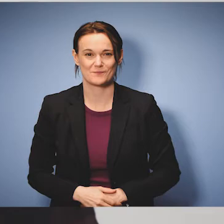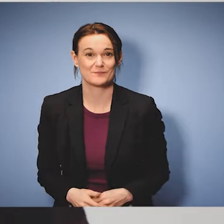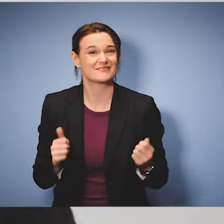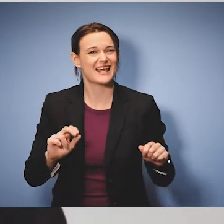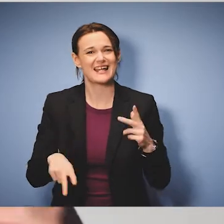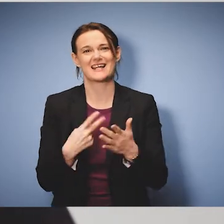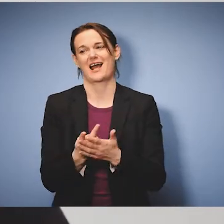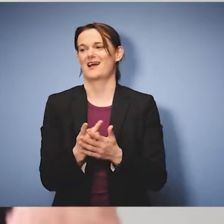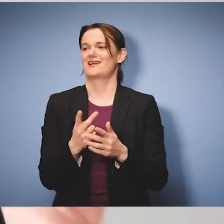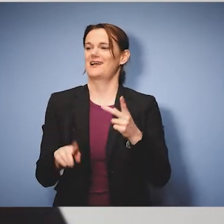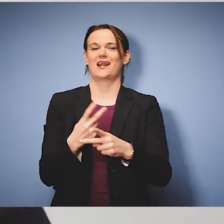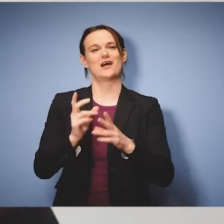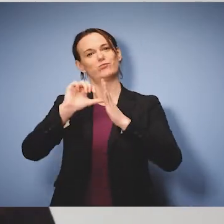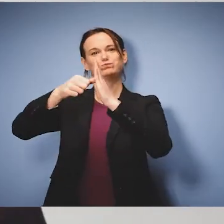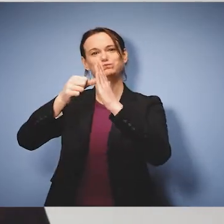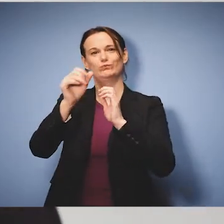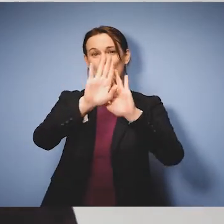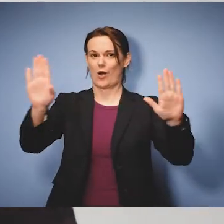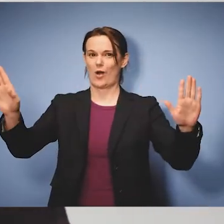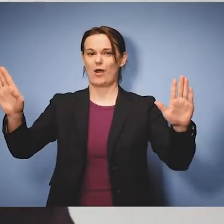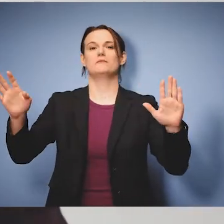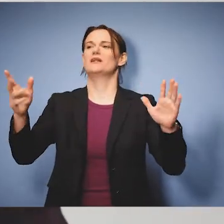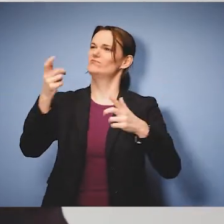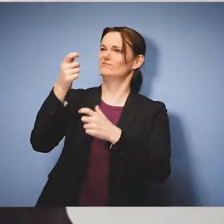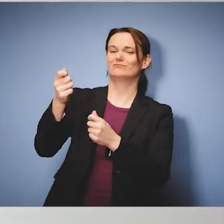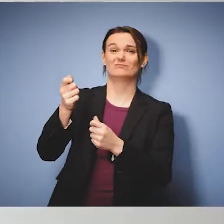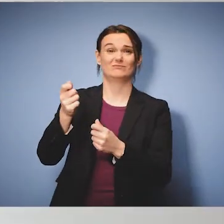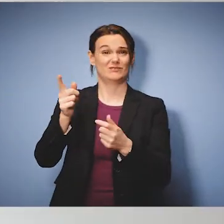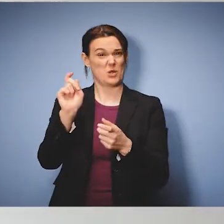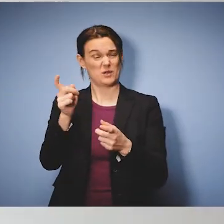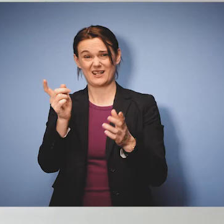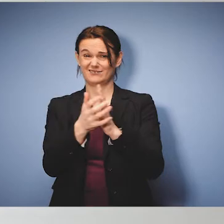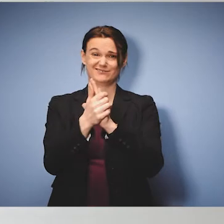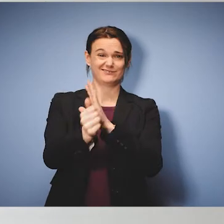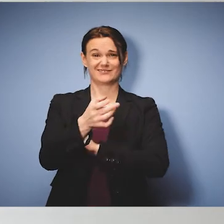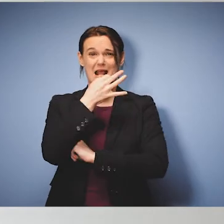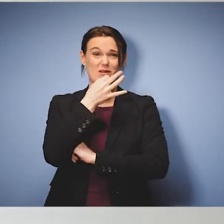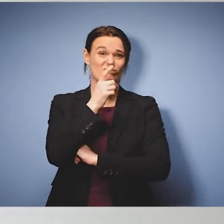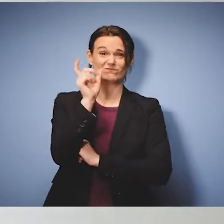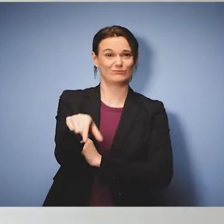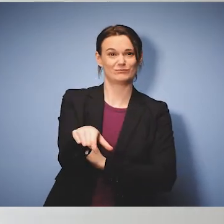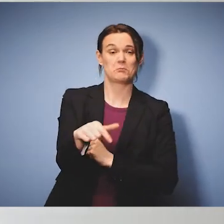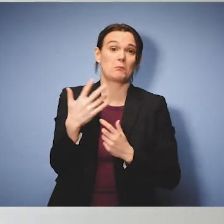is a great way to add interest to your room and you don't need to be an expert. This project is only going to cost about $200